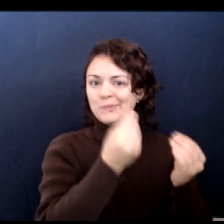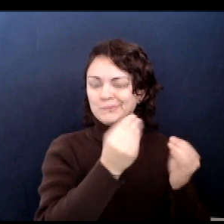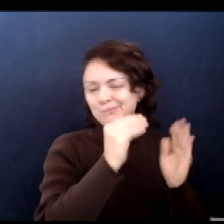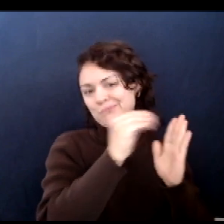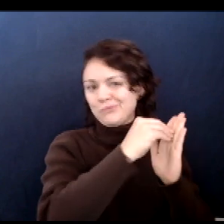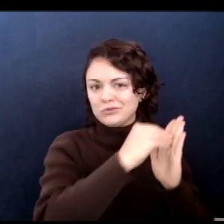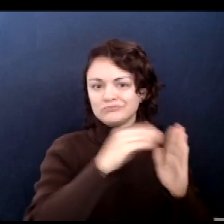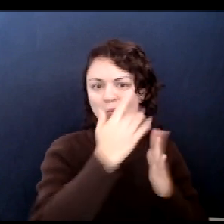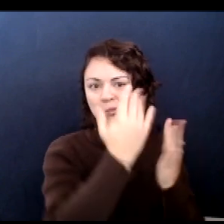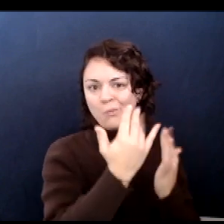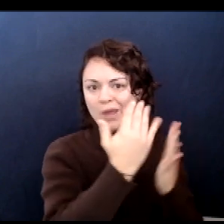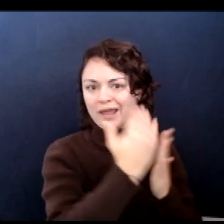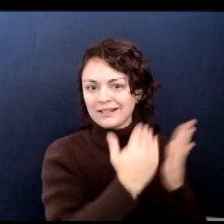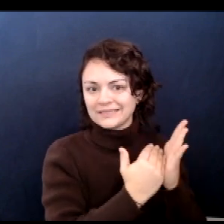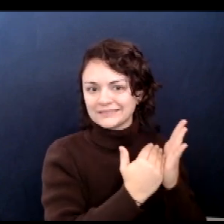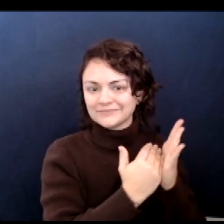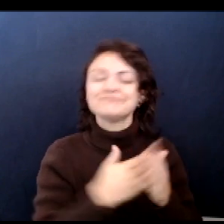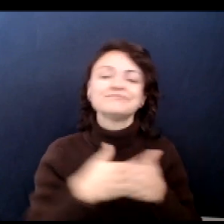Next slide, please.